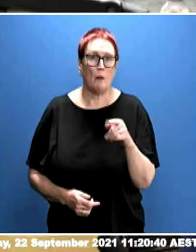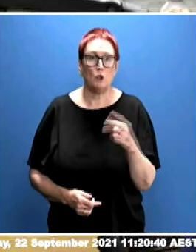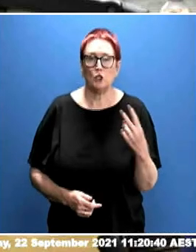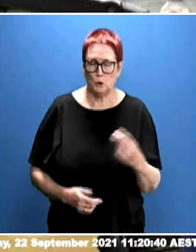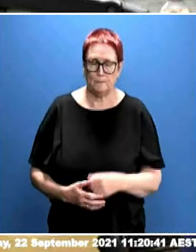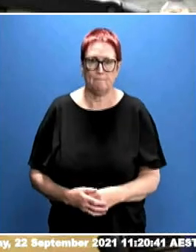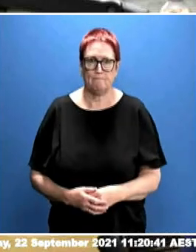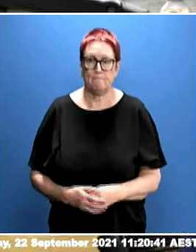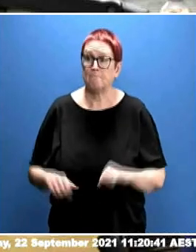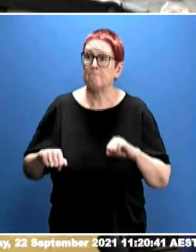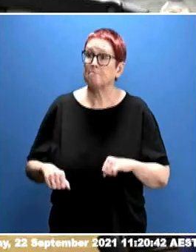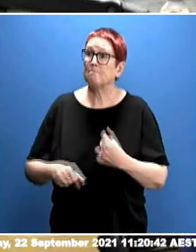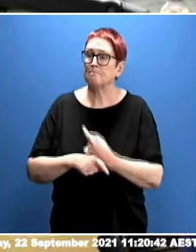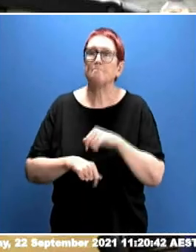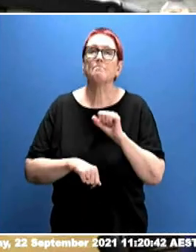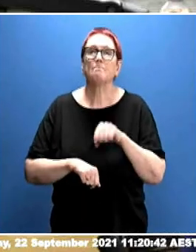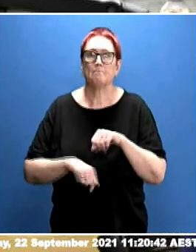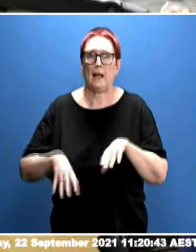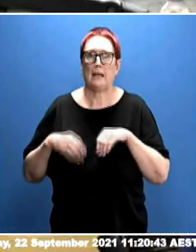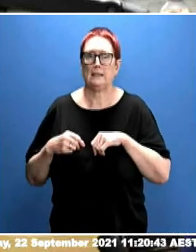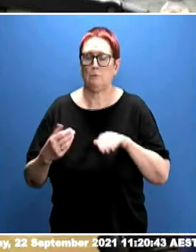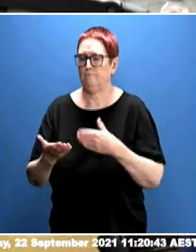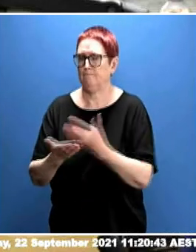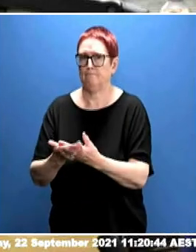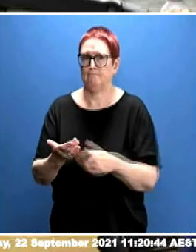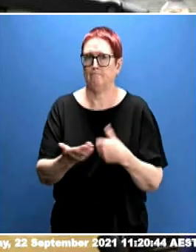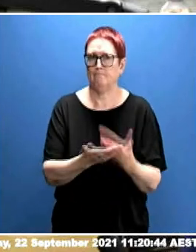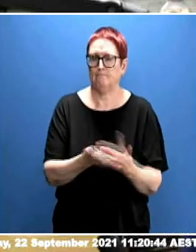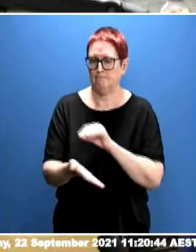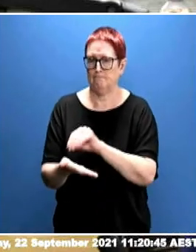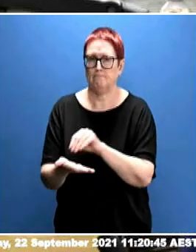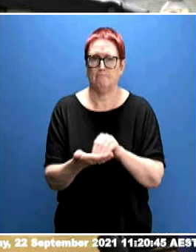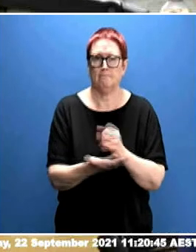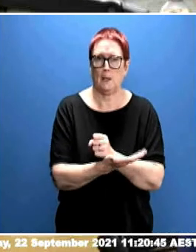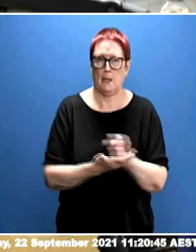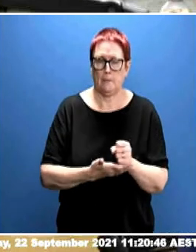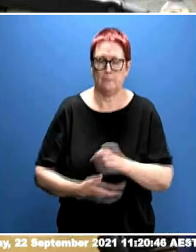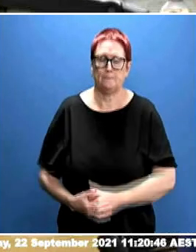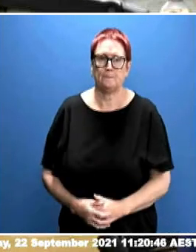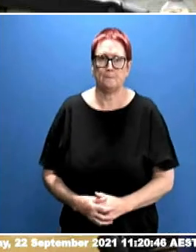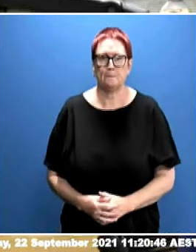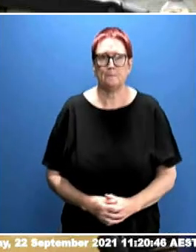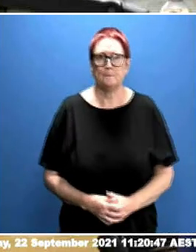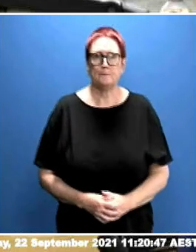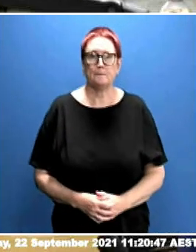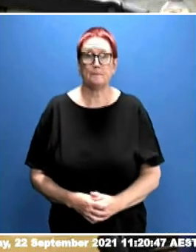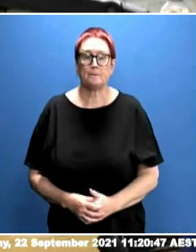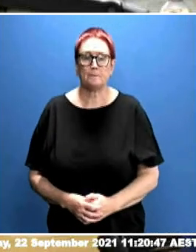Yes, the two additional documents Mr Crowley has referred will be admitted into evidence and given the markings he has indicated.